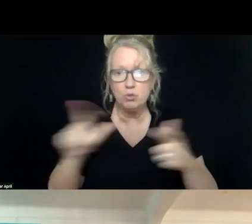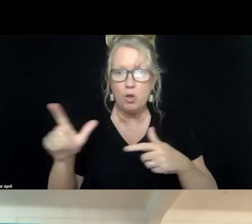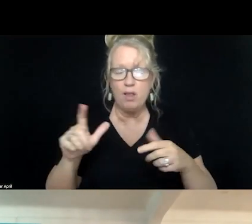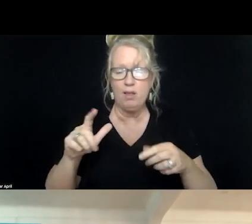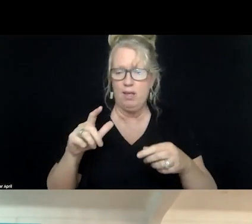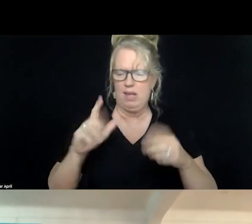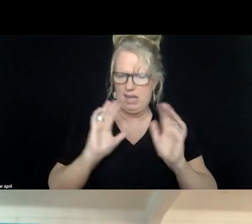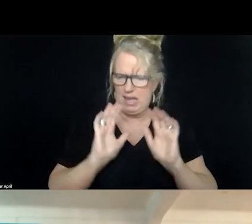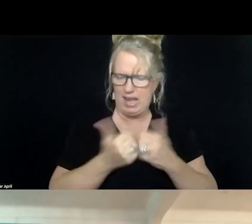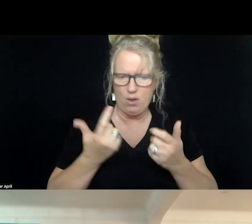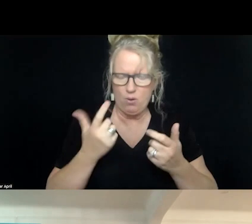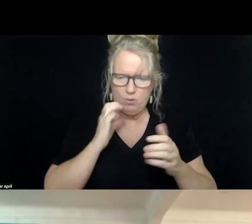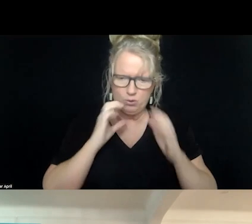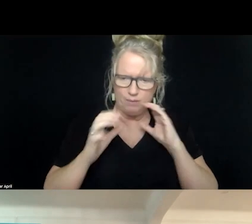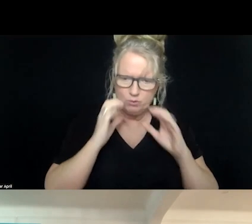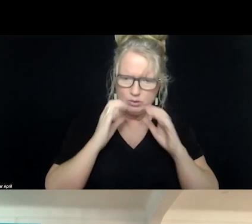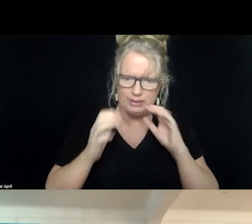DID THAT CONVERSATION -- WAS THAT WOVEN IN?